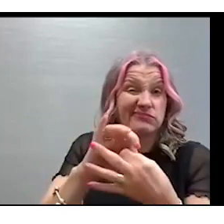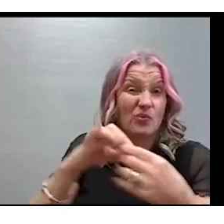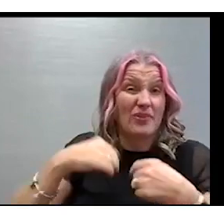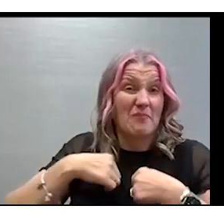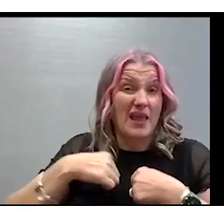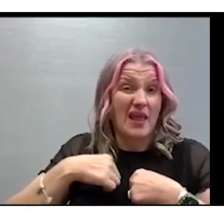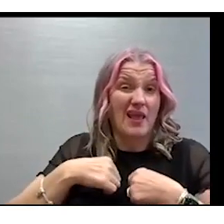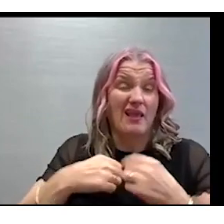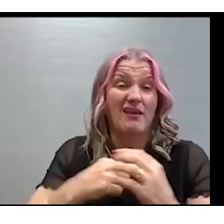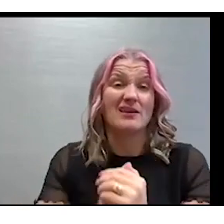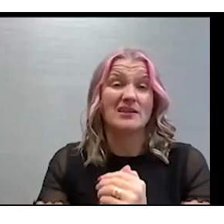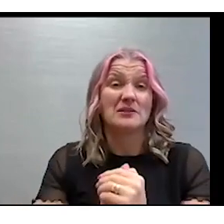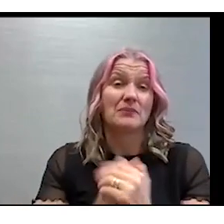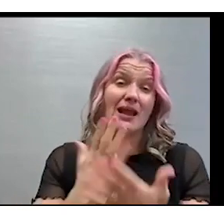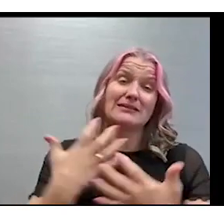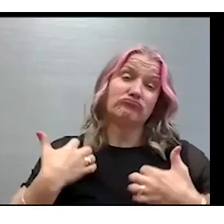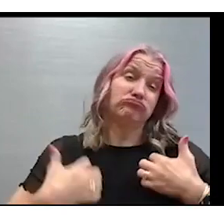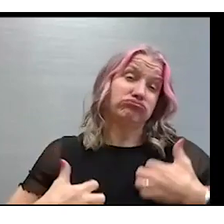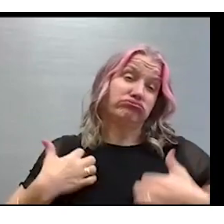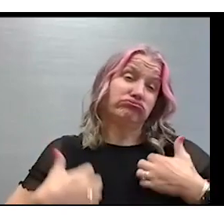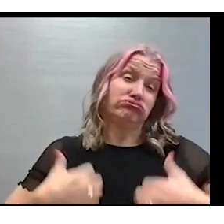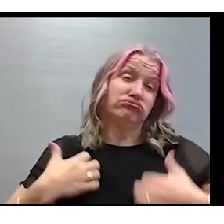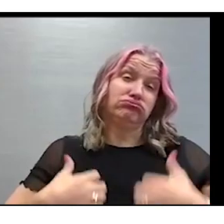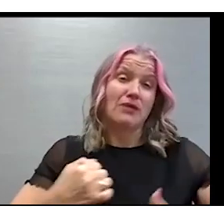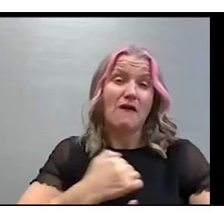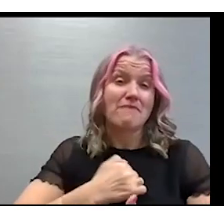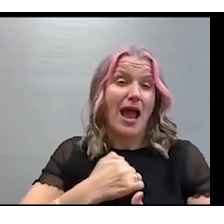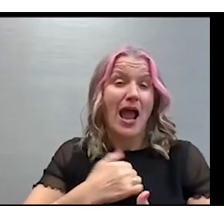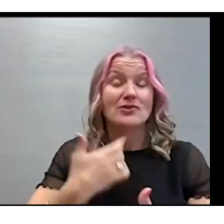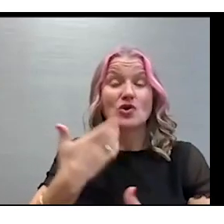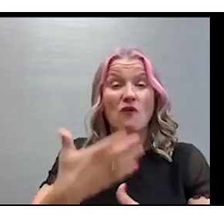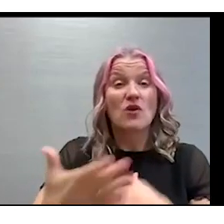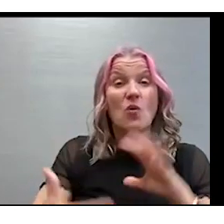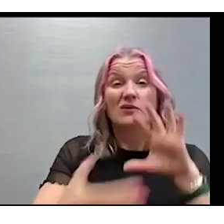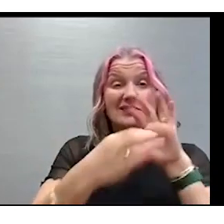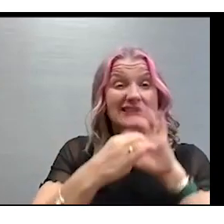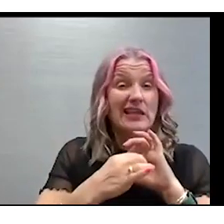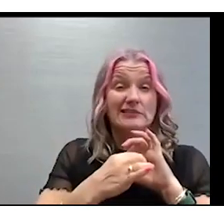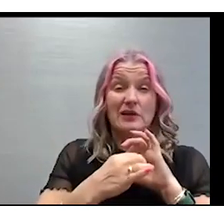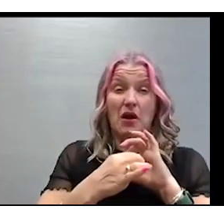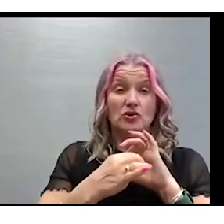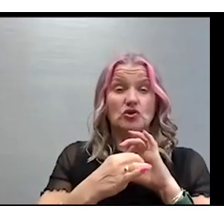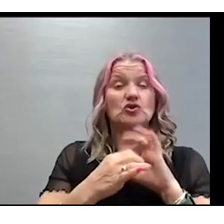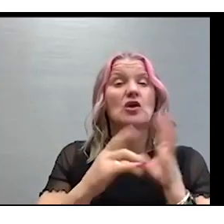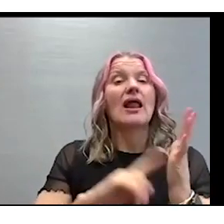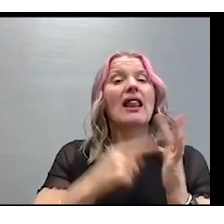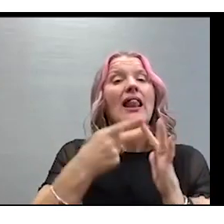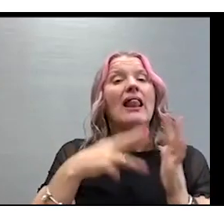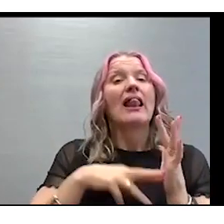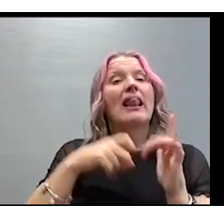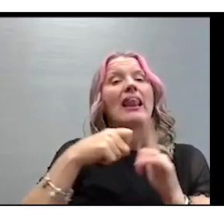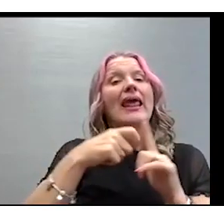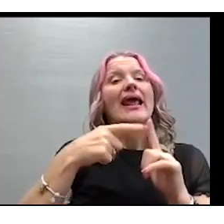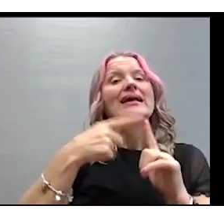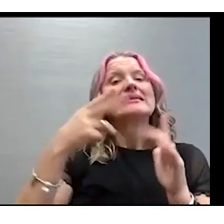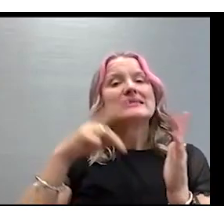This is absolutely a passion of mine. So if you, if you want to stay in touch, LinkedIn is the best way. And if you have questions,